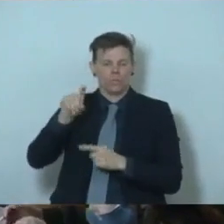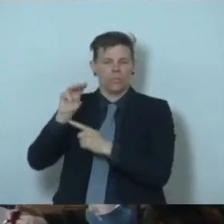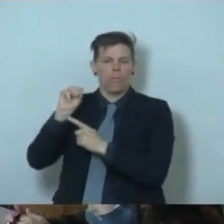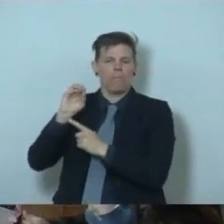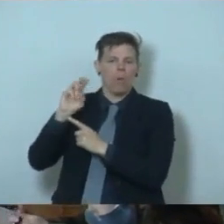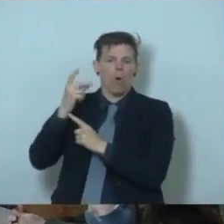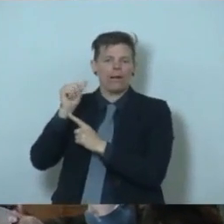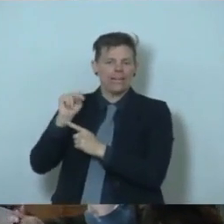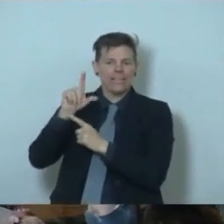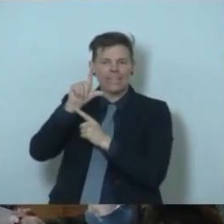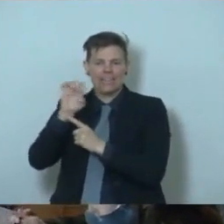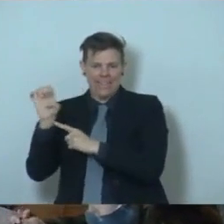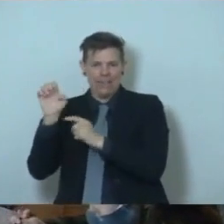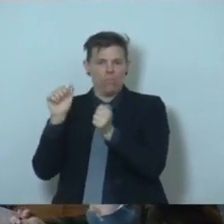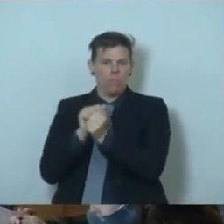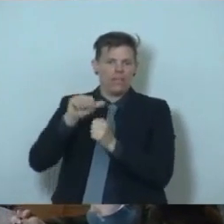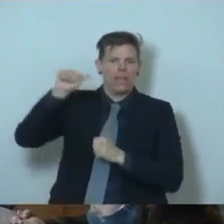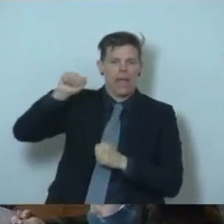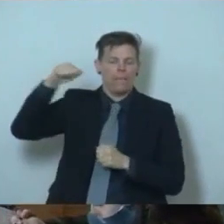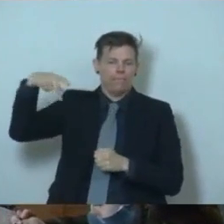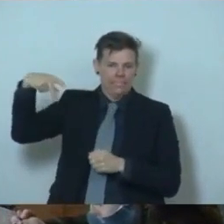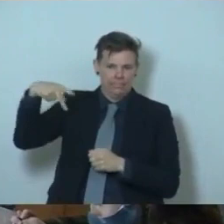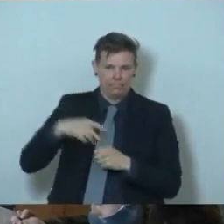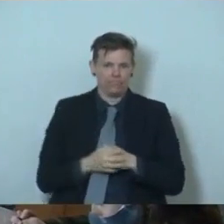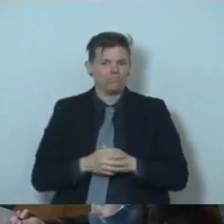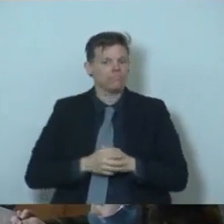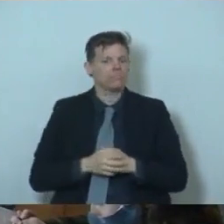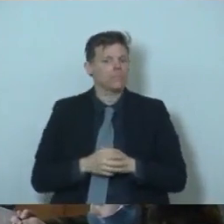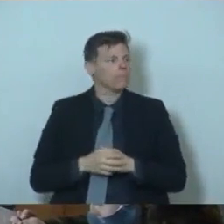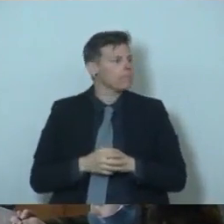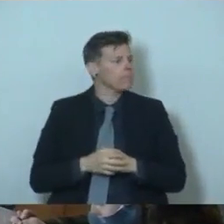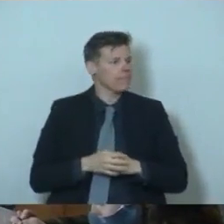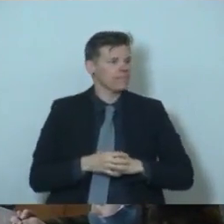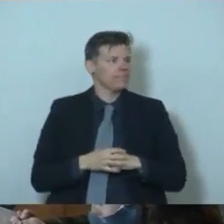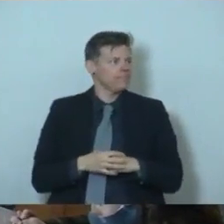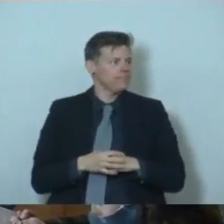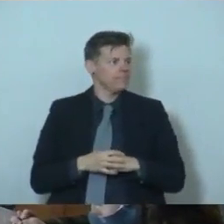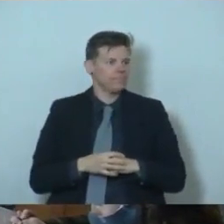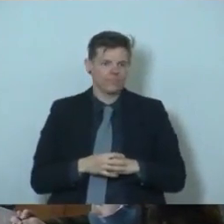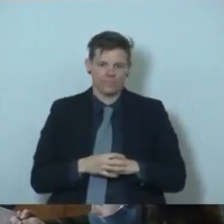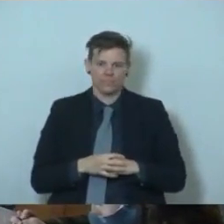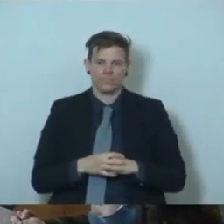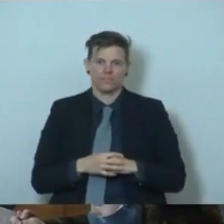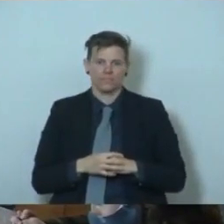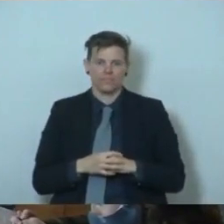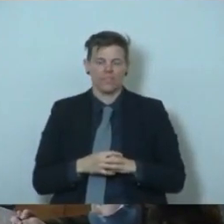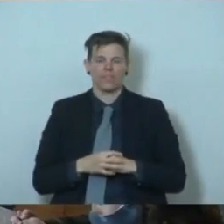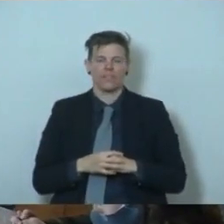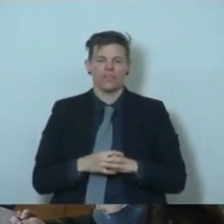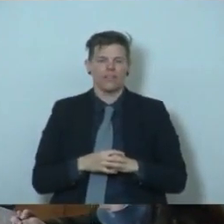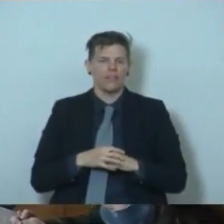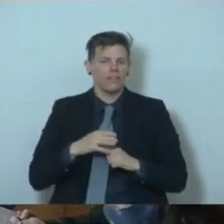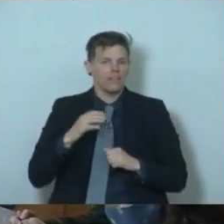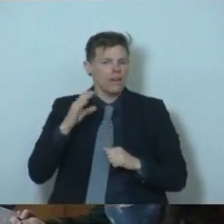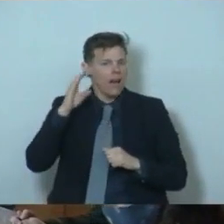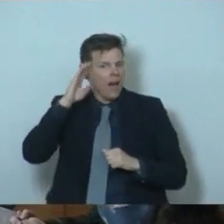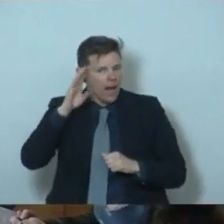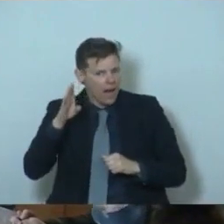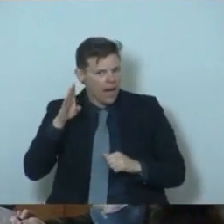FIRST WE ARE GOING TO GO TO MORGAN LEE WITH THE AP. MORE PAN, ARE UNMUTED. GO AHEAD AND ASK YOUR QUESTION.